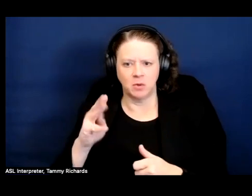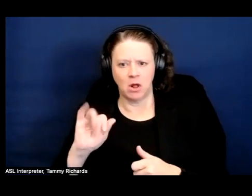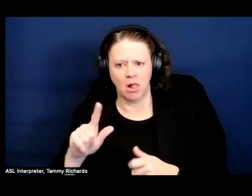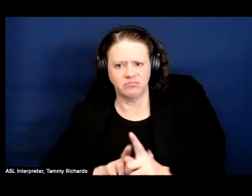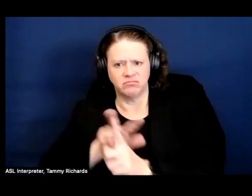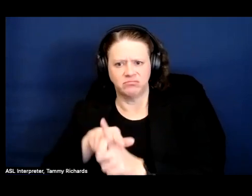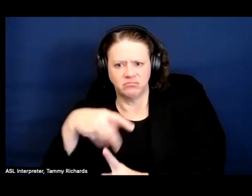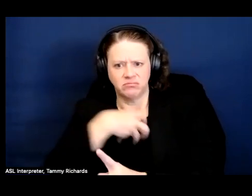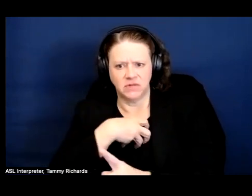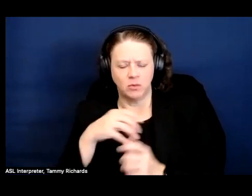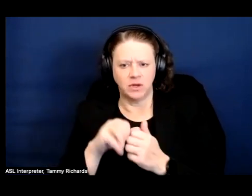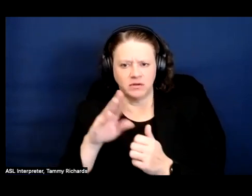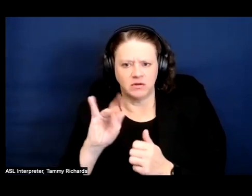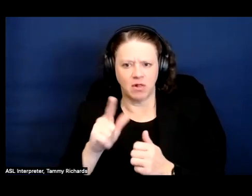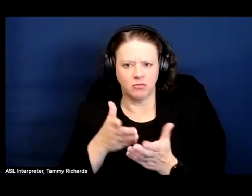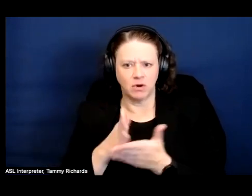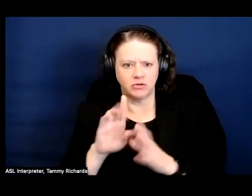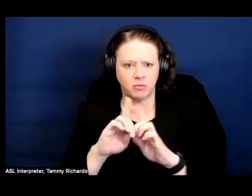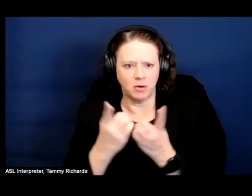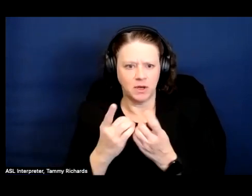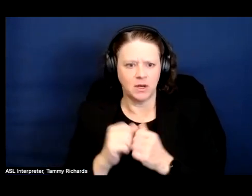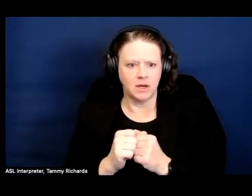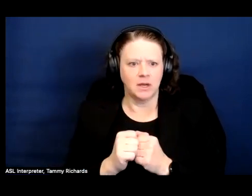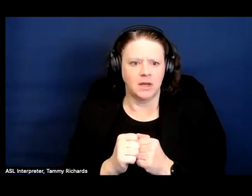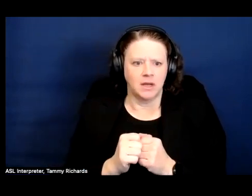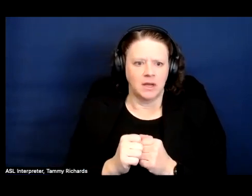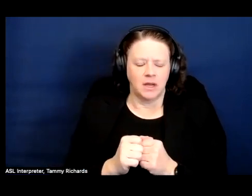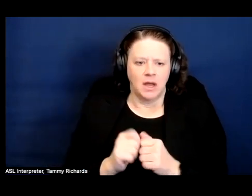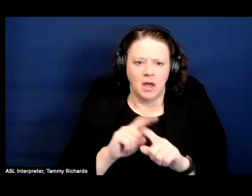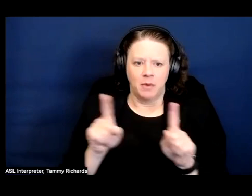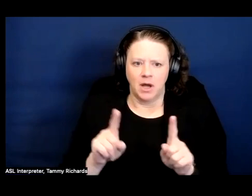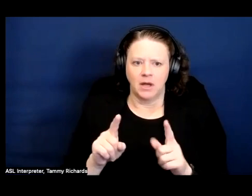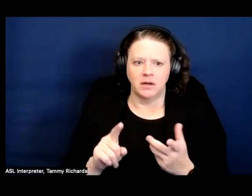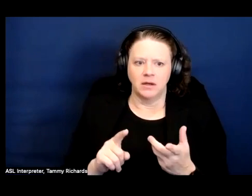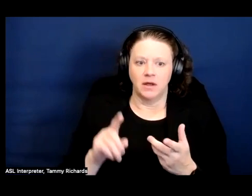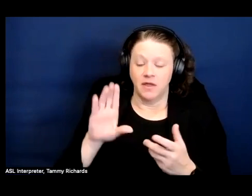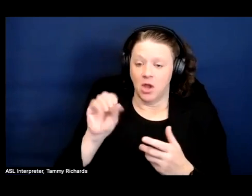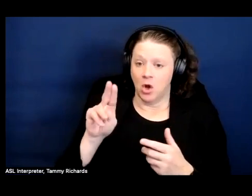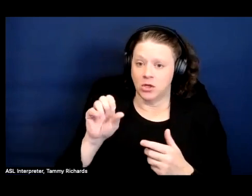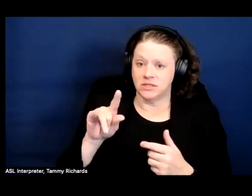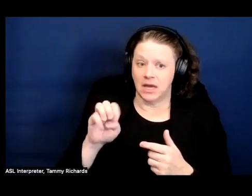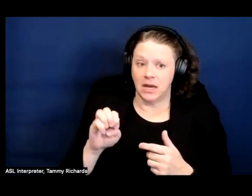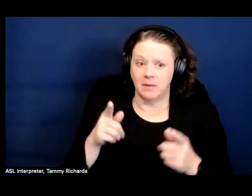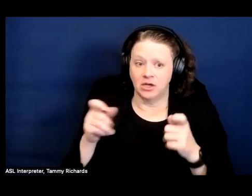against rental assistance, then that's gonna be problematic. We have seen things like,